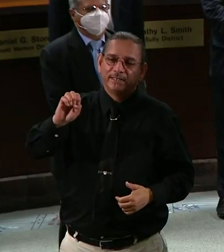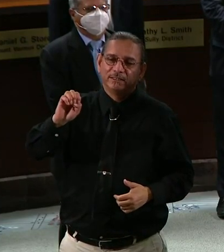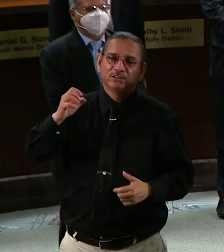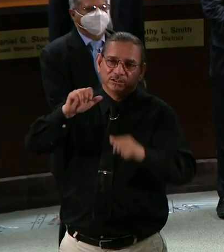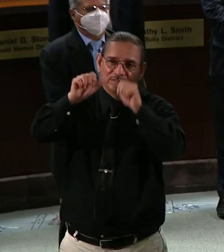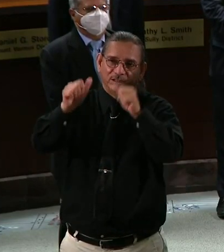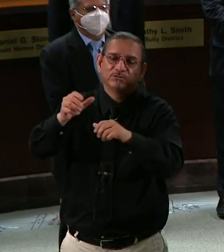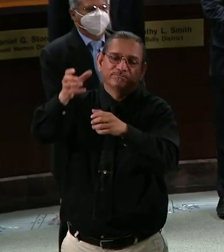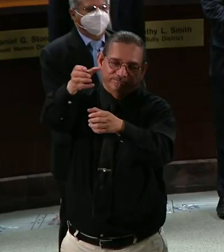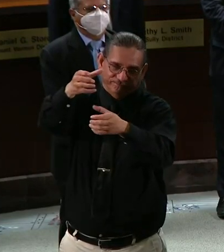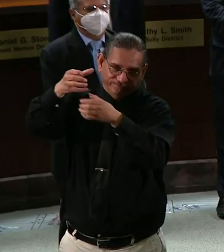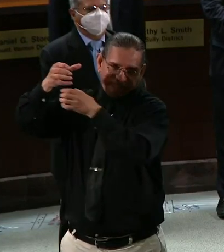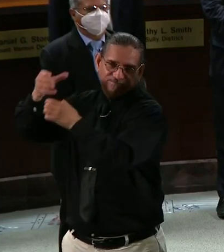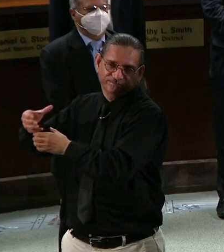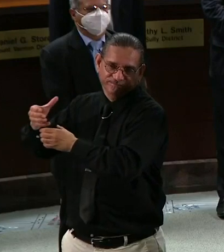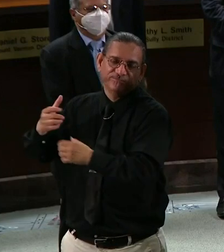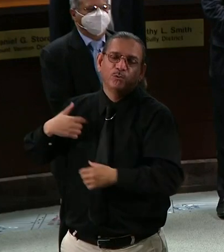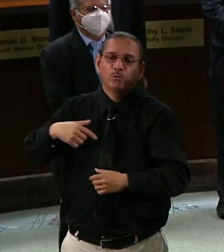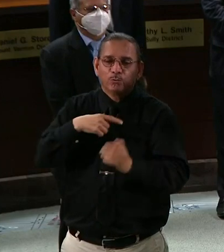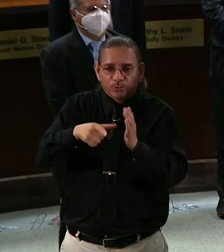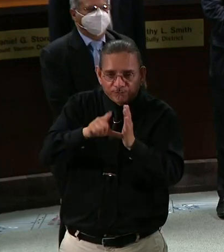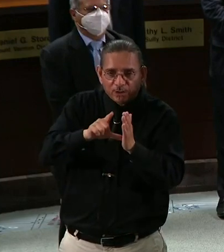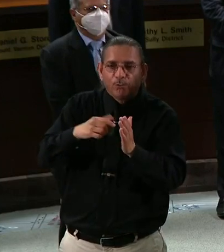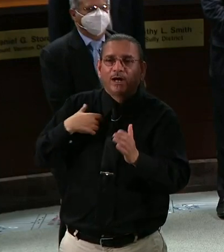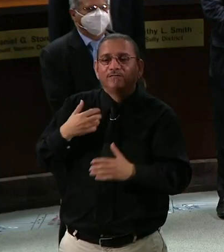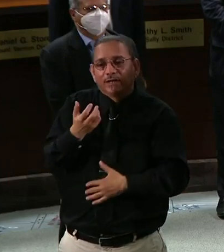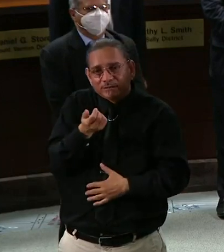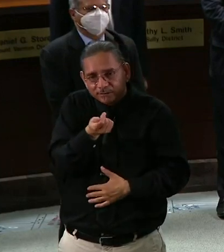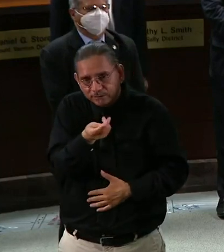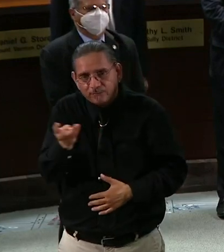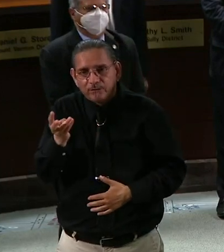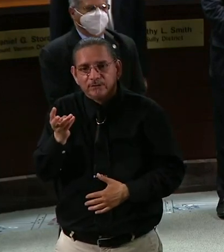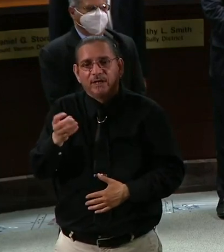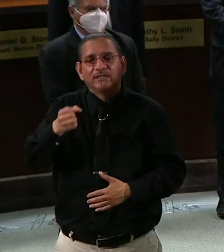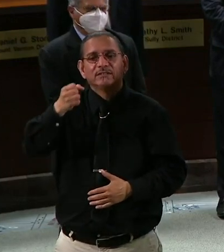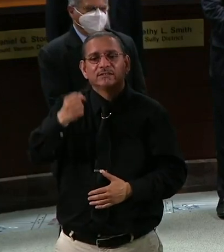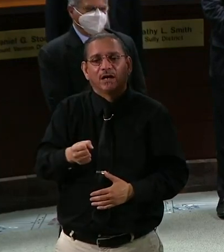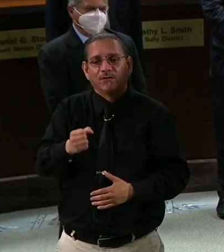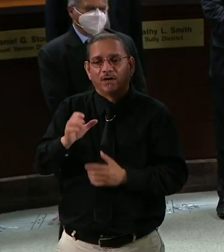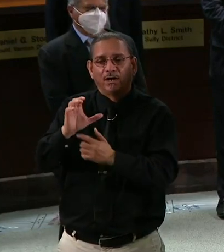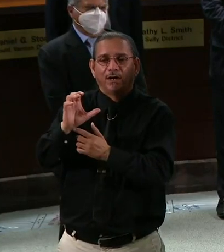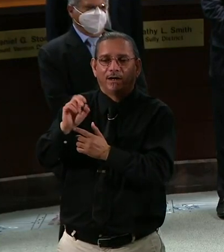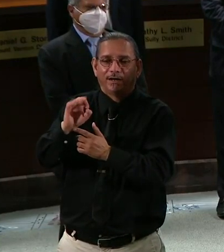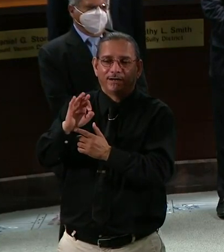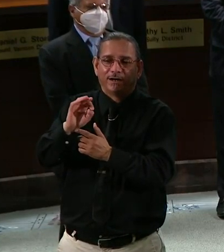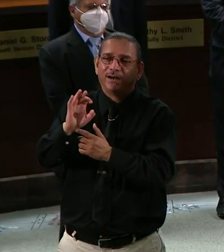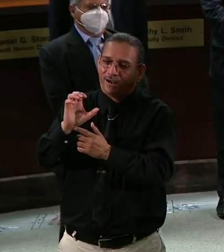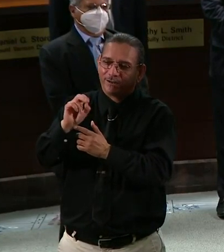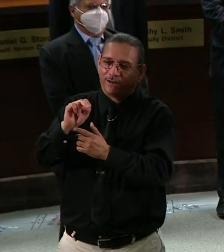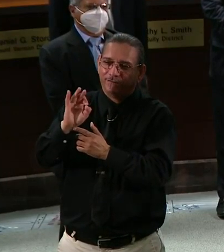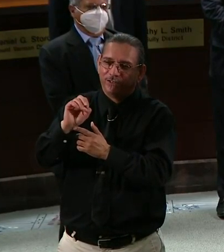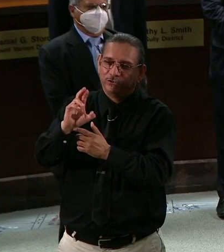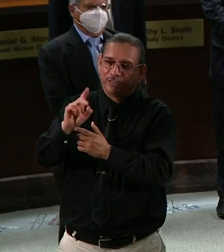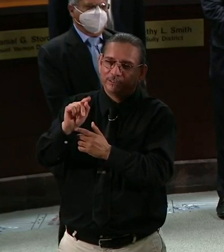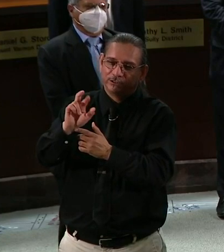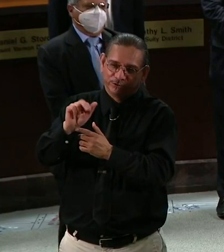ROBERT E. LEE STATUE- JUST TO KIND OF REVIEW. WE HAVE A NUMBER OF CONFEDERATE STATUES